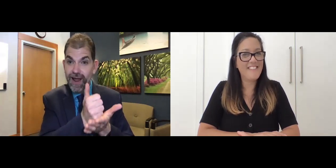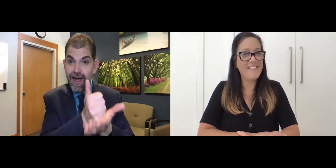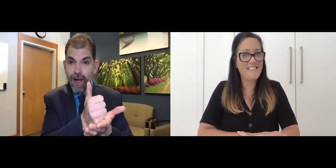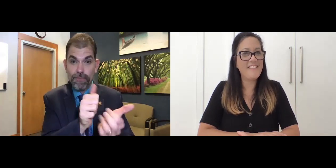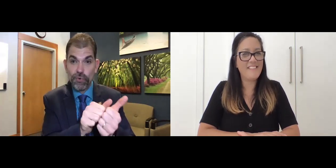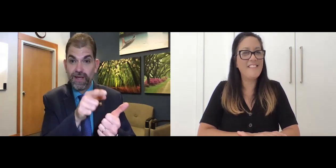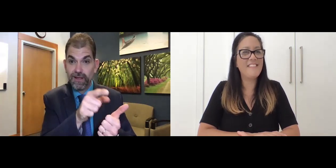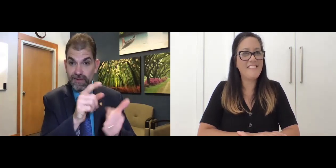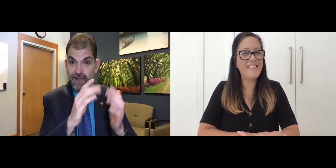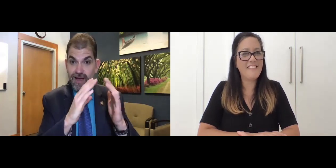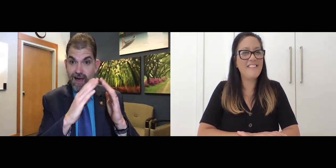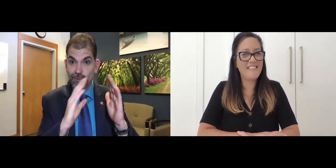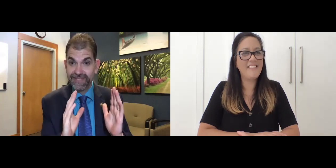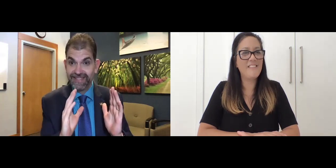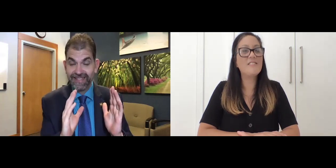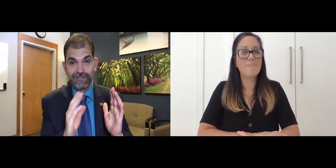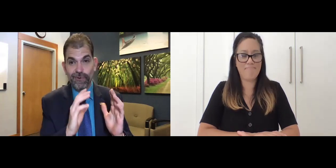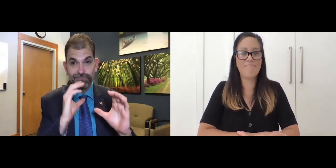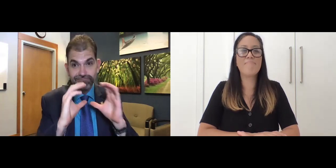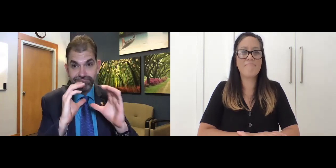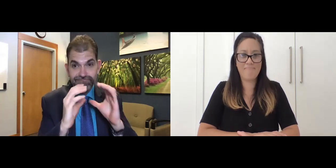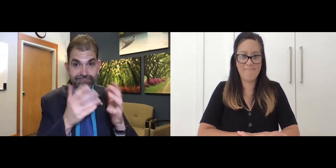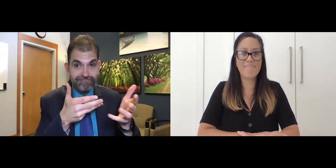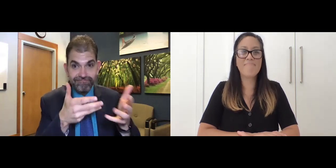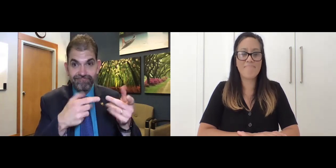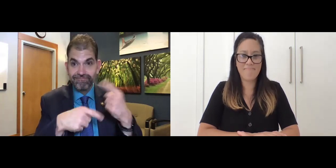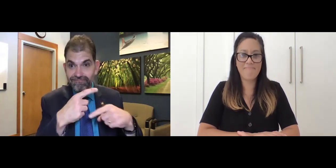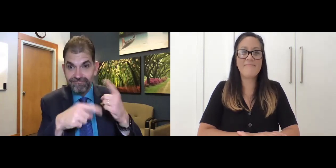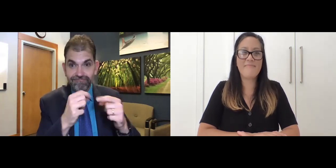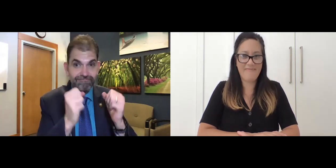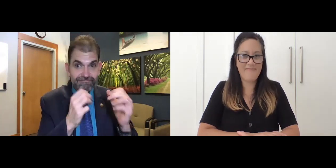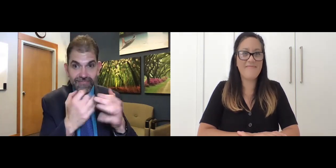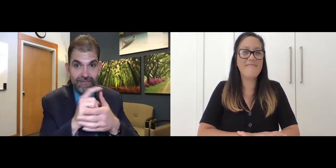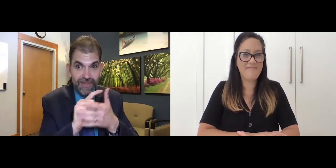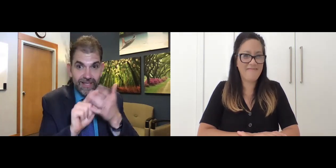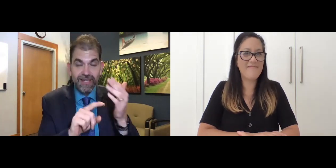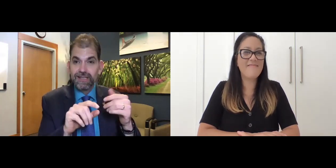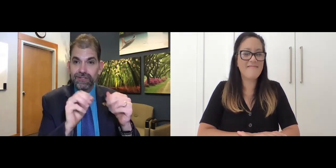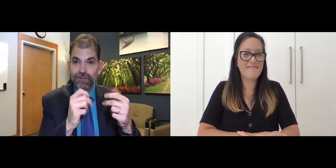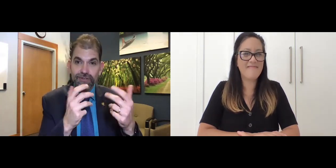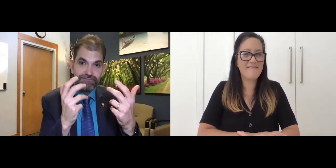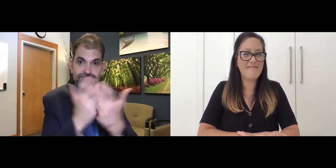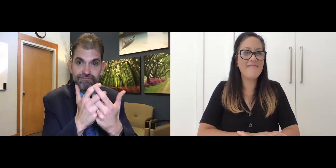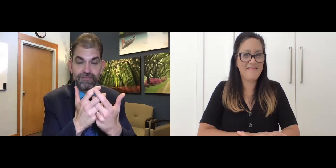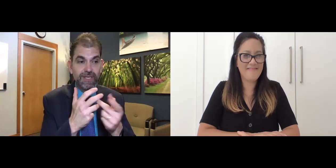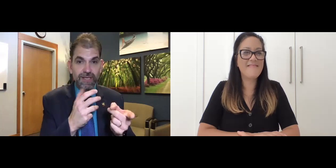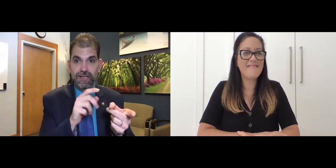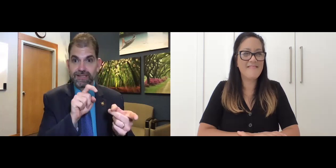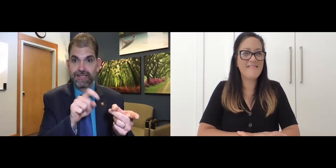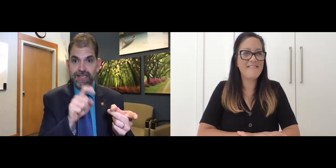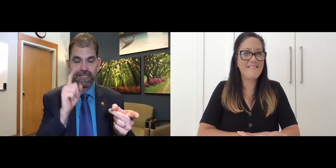a social worker, who could help with housing and communication in sign language.